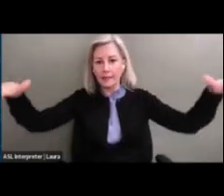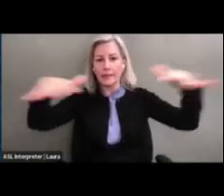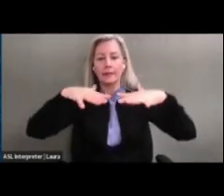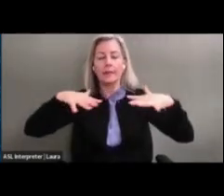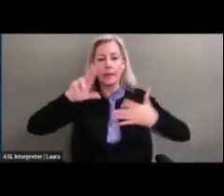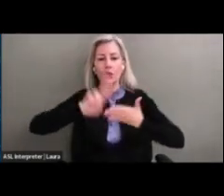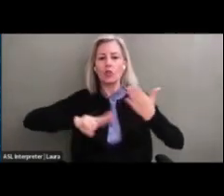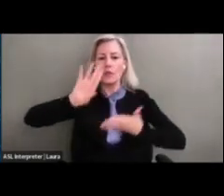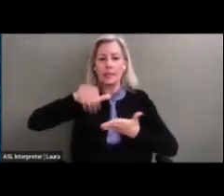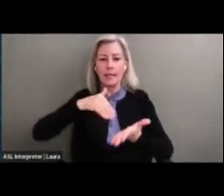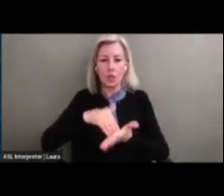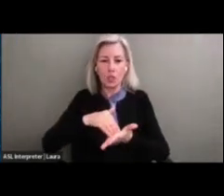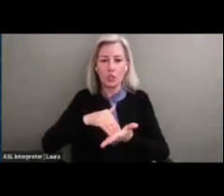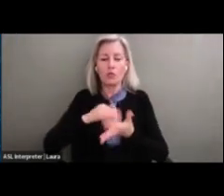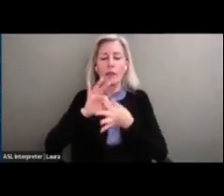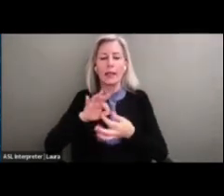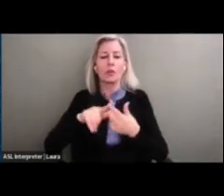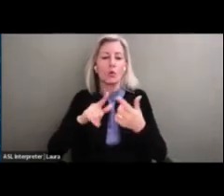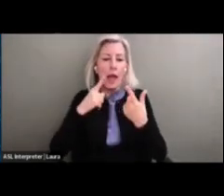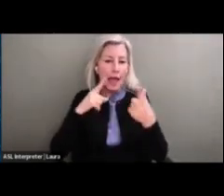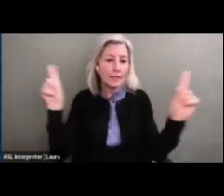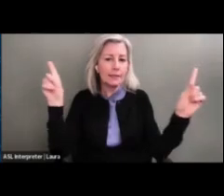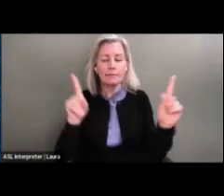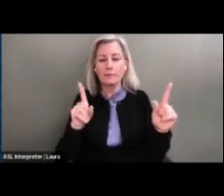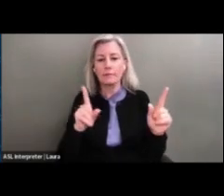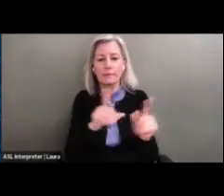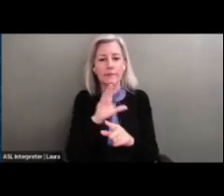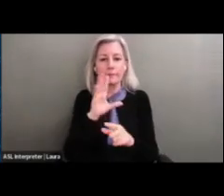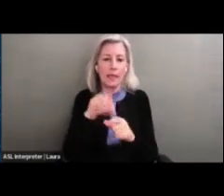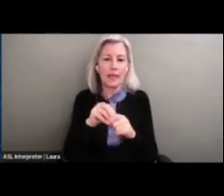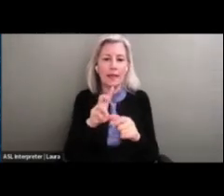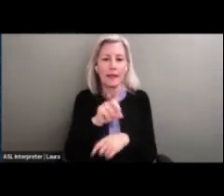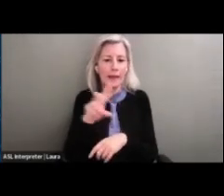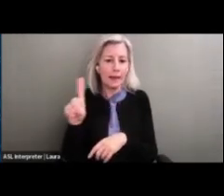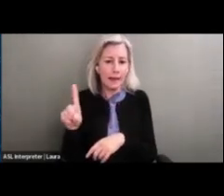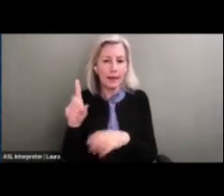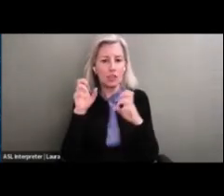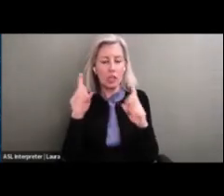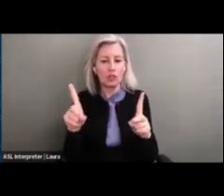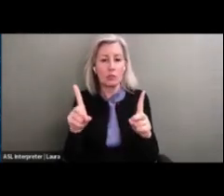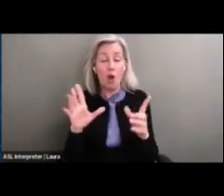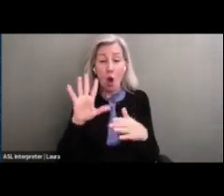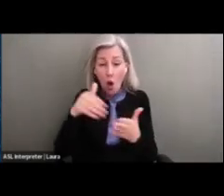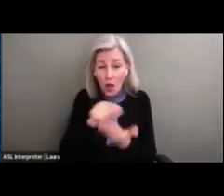action advocacy agencies, state councils on development of disabilities, the many behavioral health organizations and the University centers on excellence